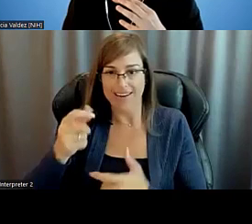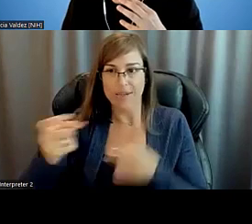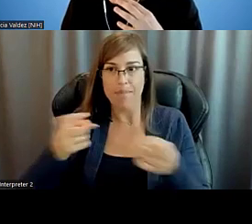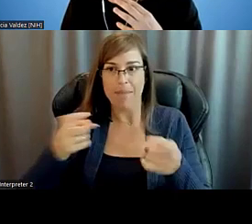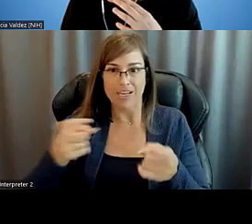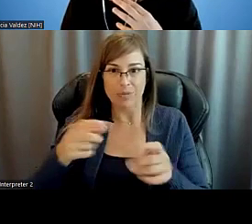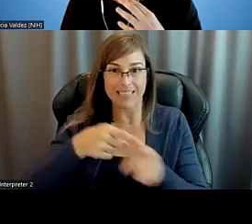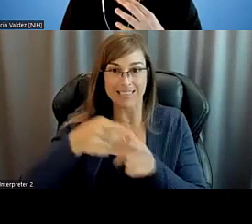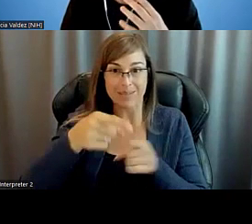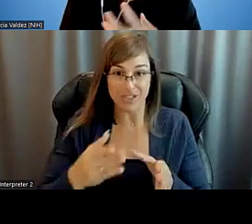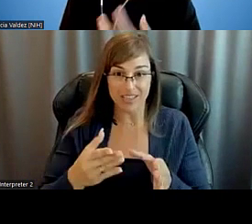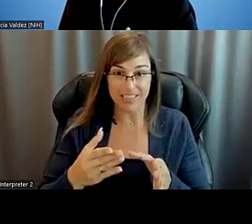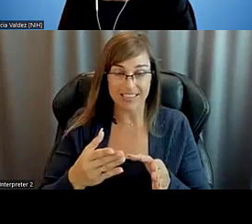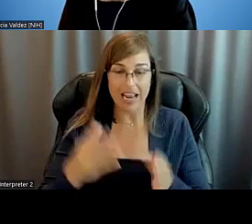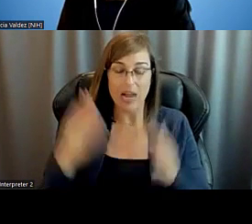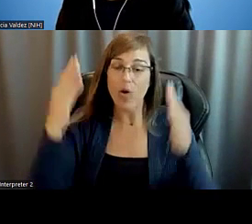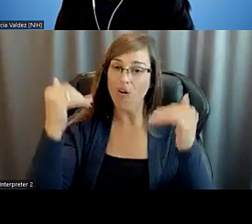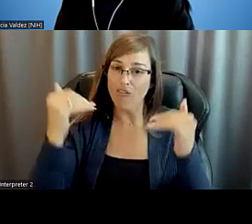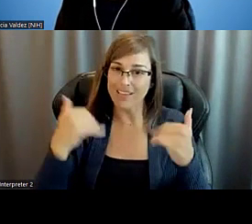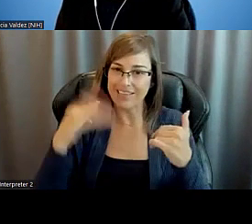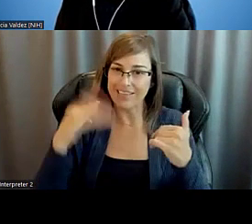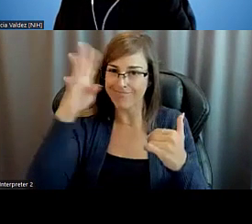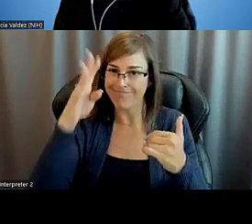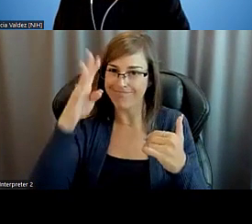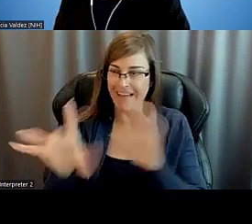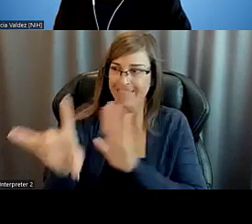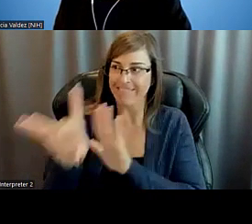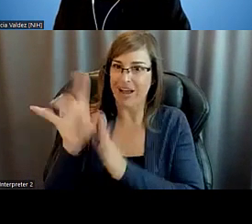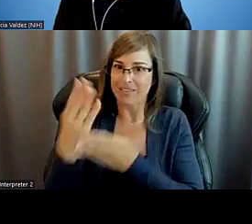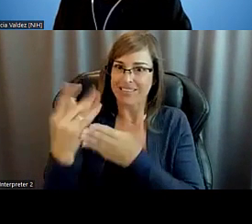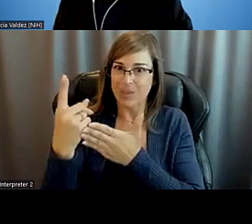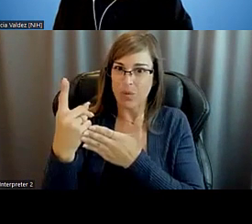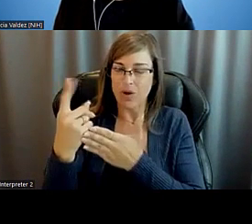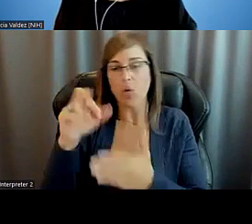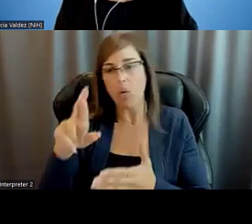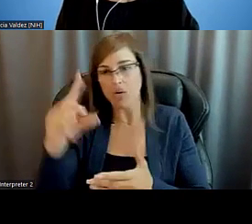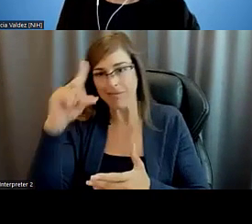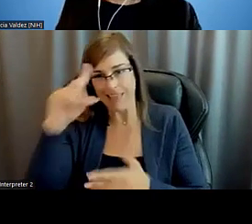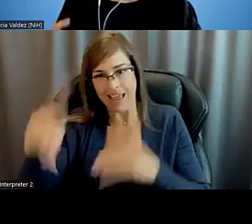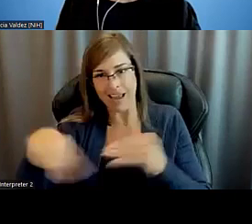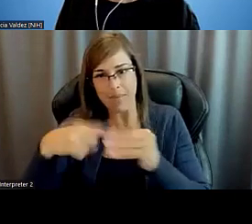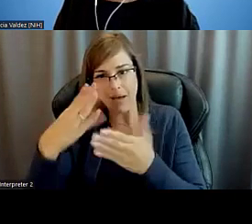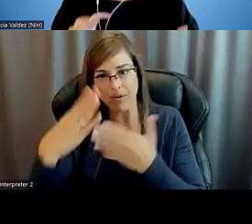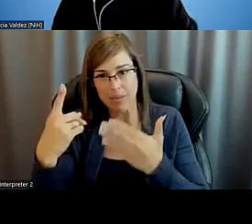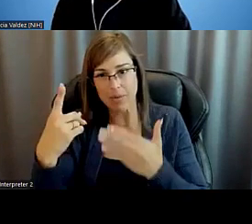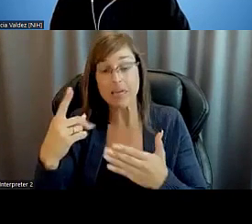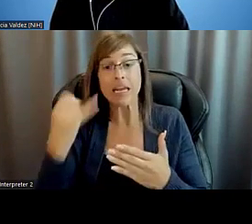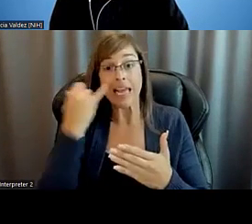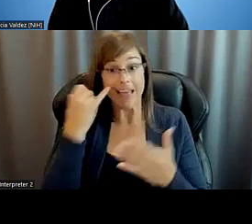and hopefully they have come up with somebody in mind, or if they come forward with Paula Postdoc, they can put Paula Postdoc forward,